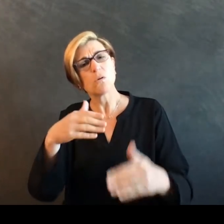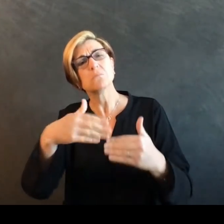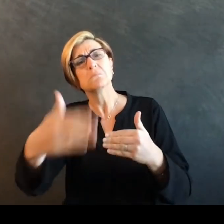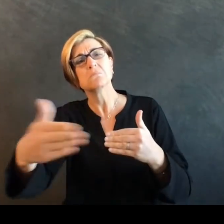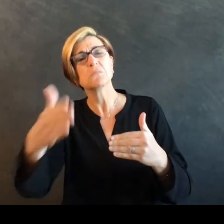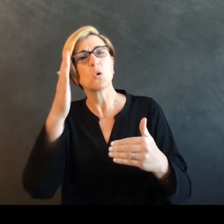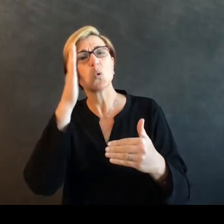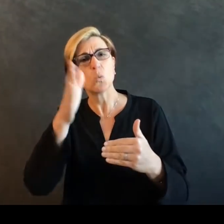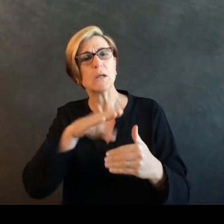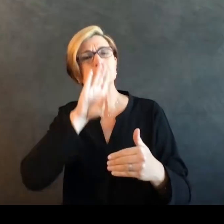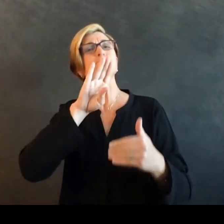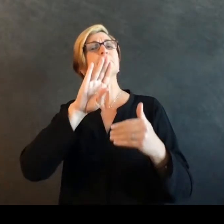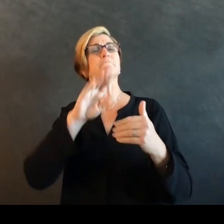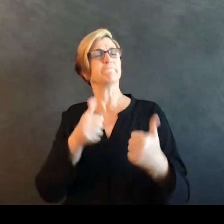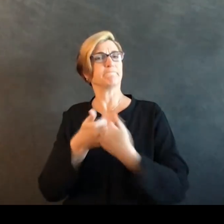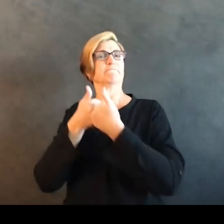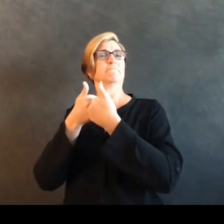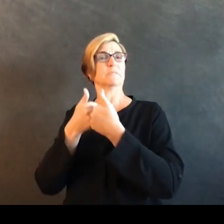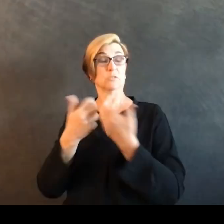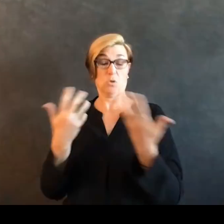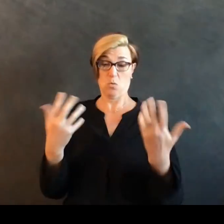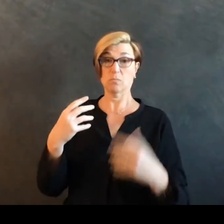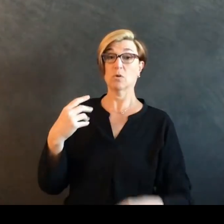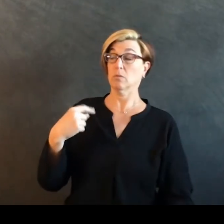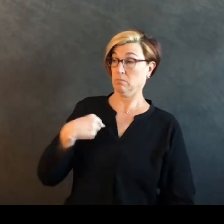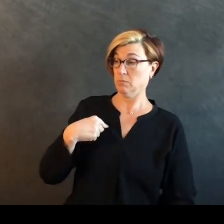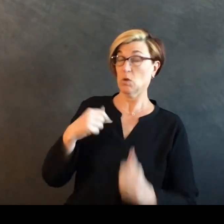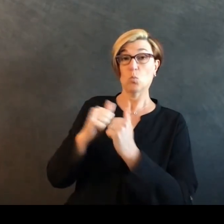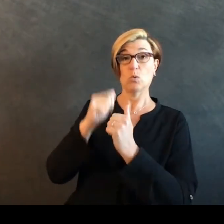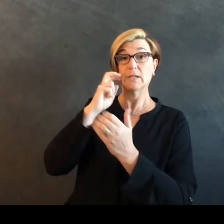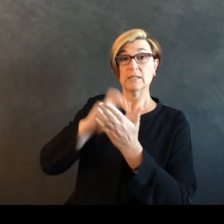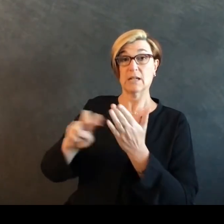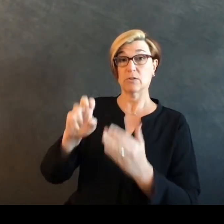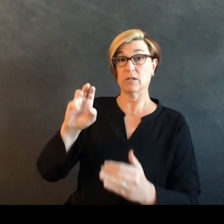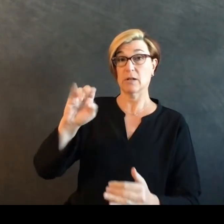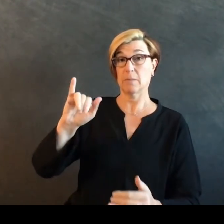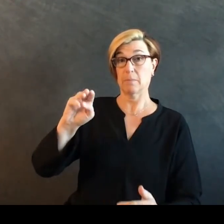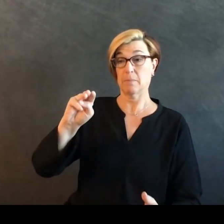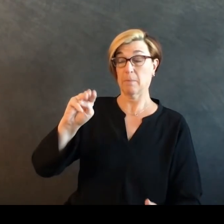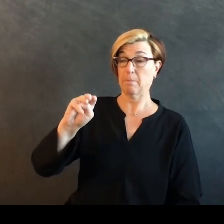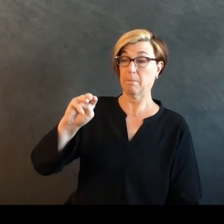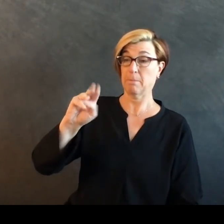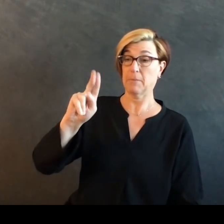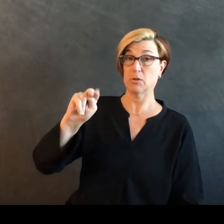tandem to ensure that feedback from our partners is being heard and implemented